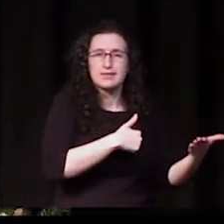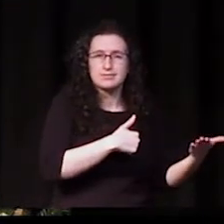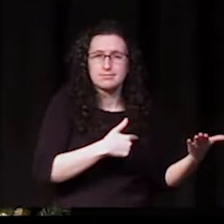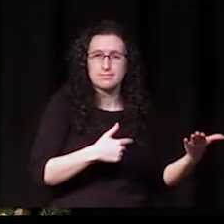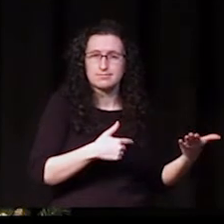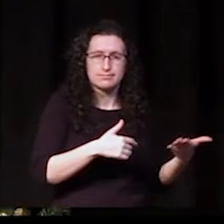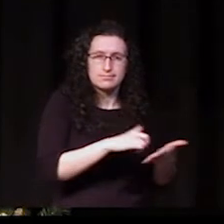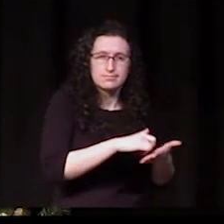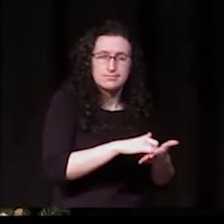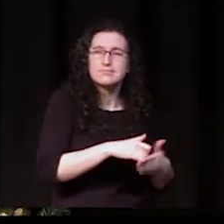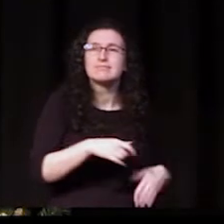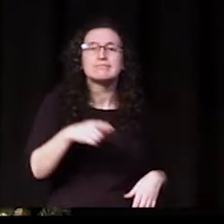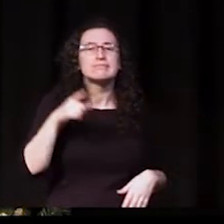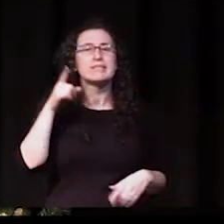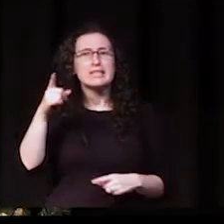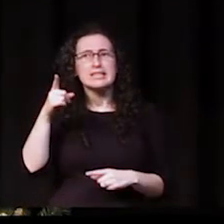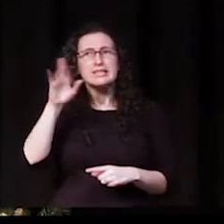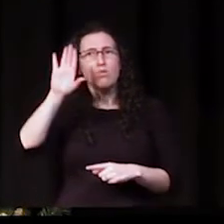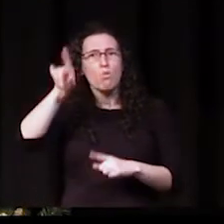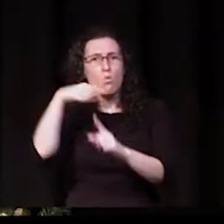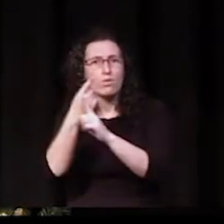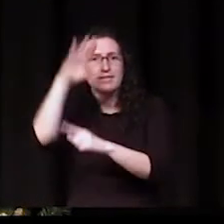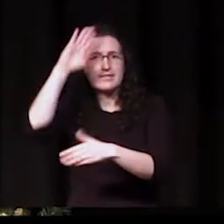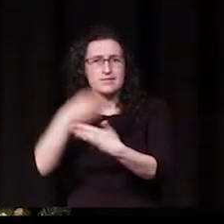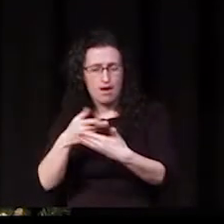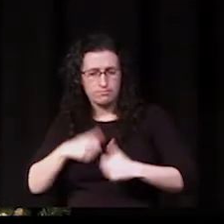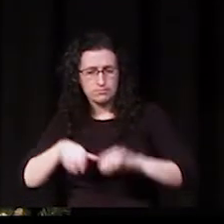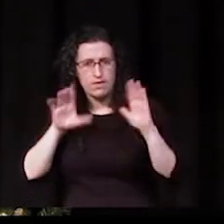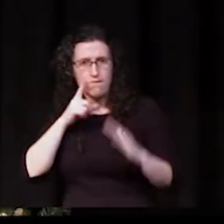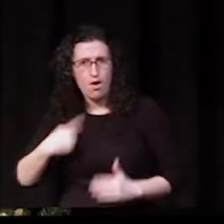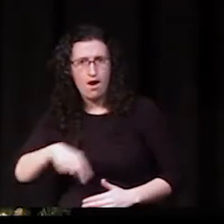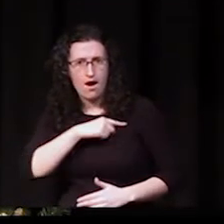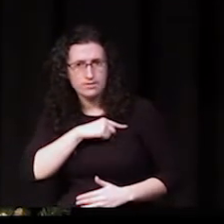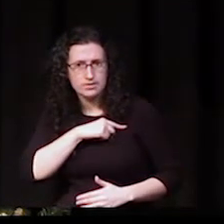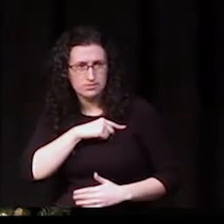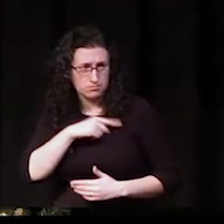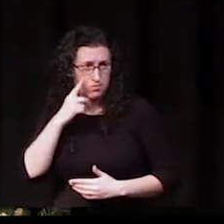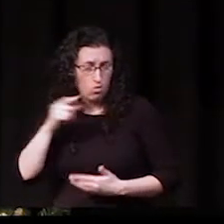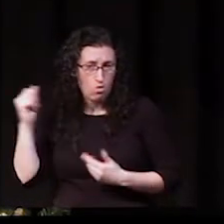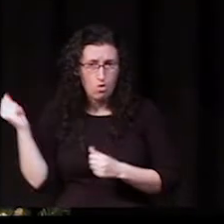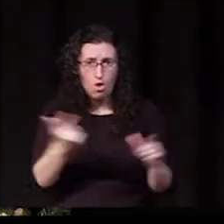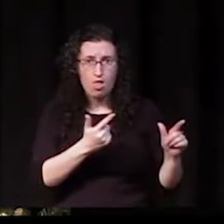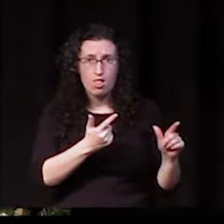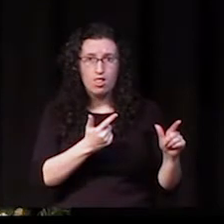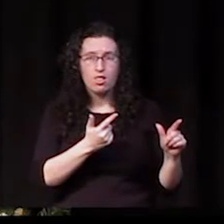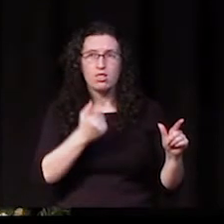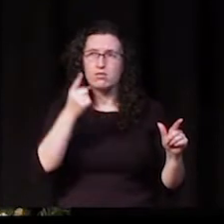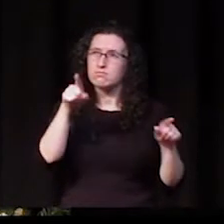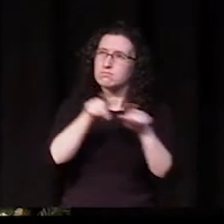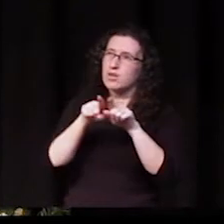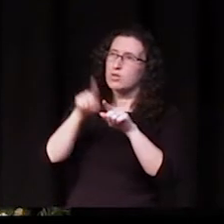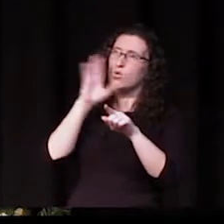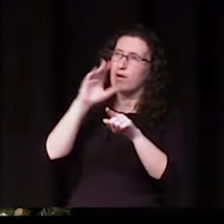"Since He did not spare even His own son, "but gave Him up for us all, won't He also "give us everything else?